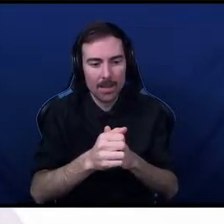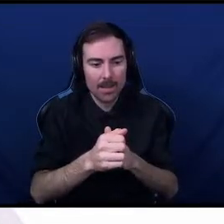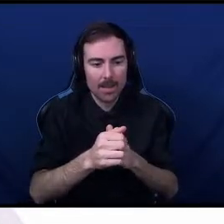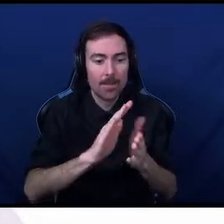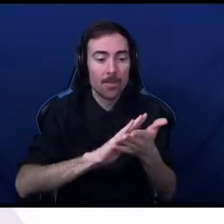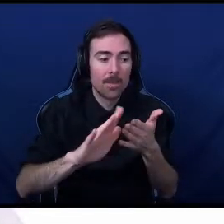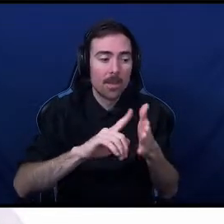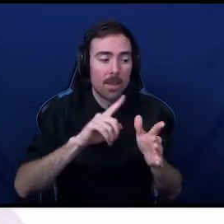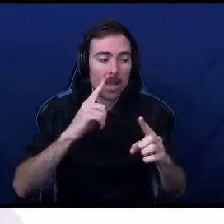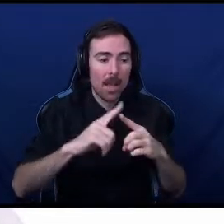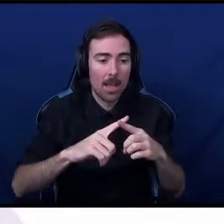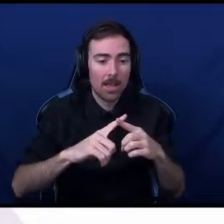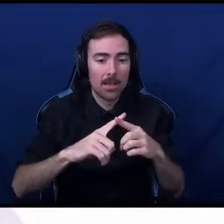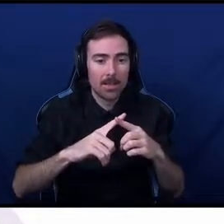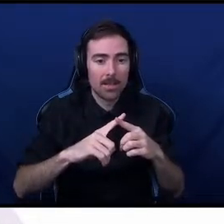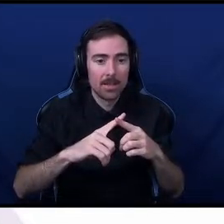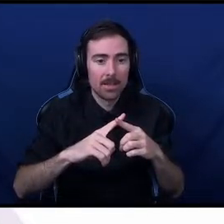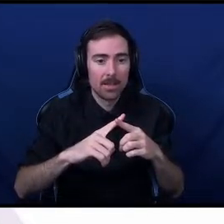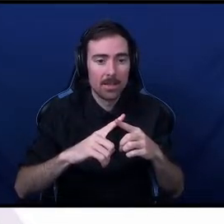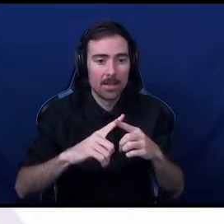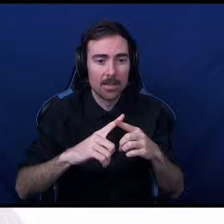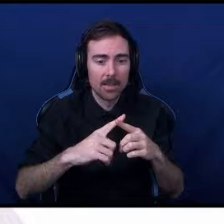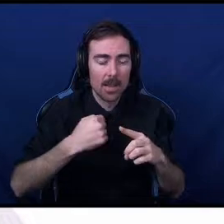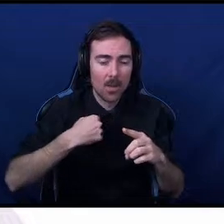in on various types of hardware, anything from